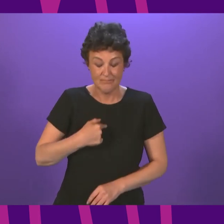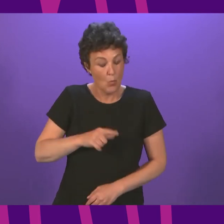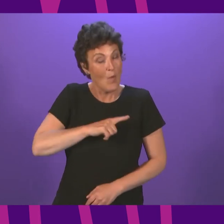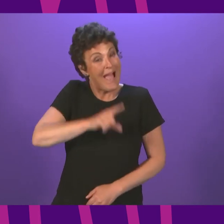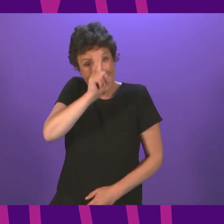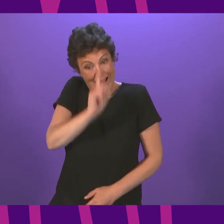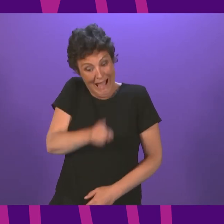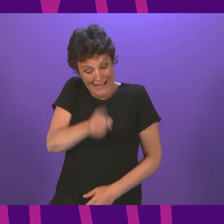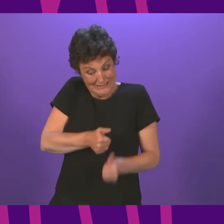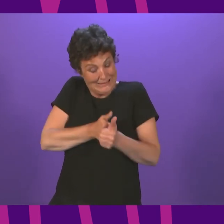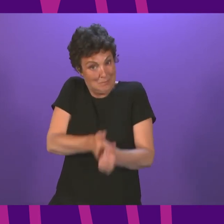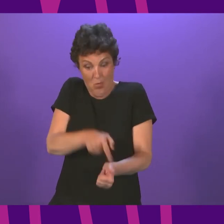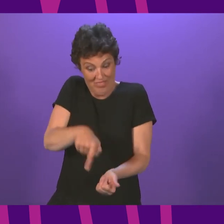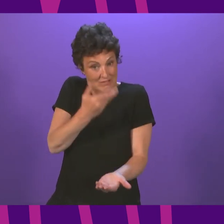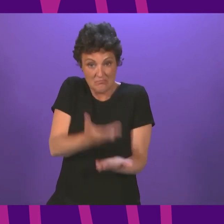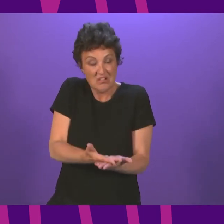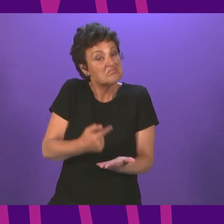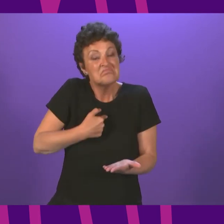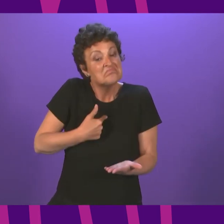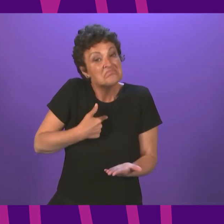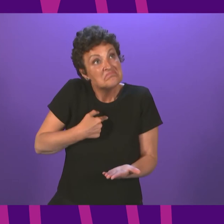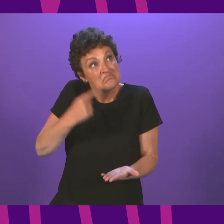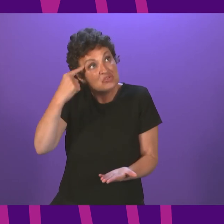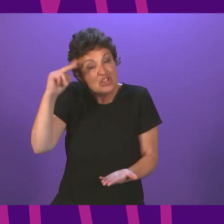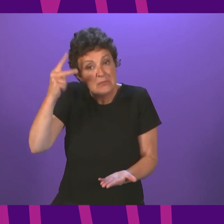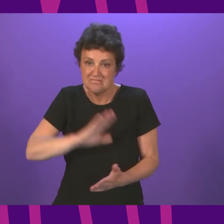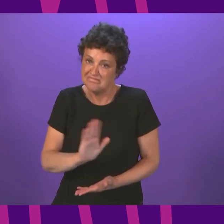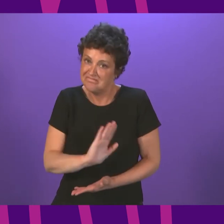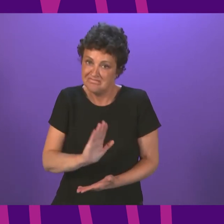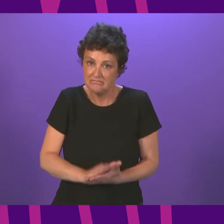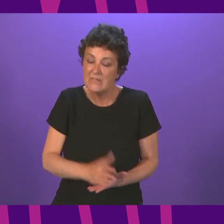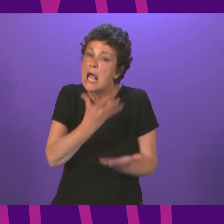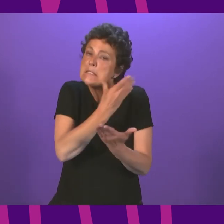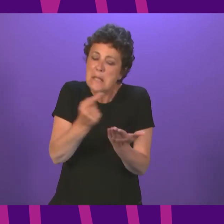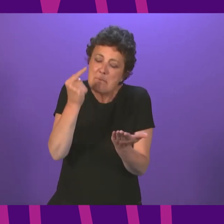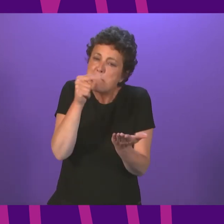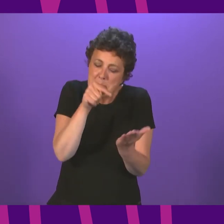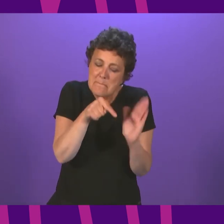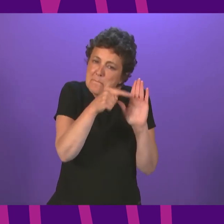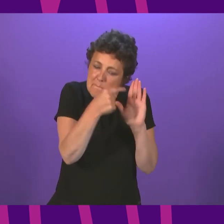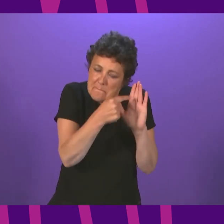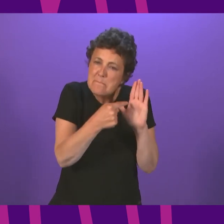As I said at the start of stage 1, we have lived through an extraordinary 15 months.